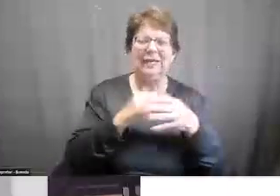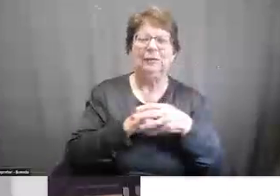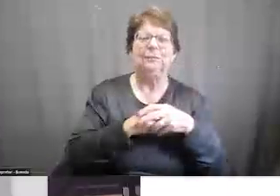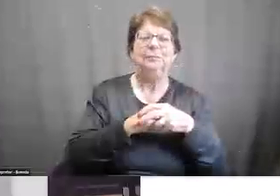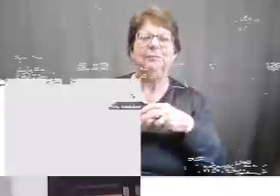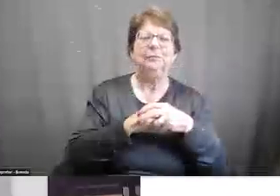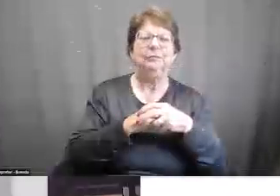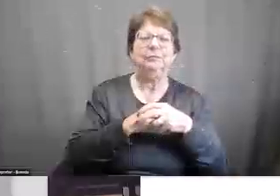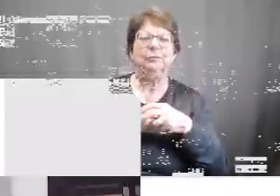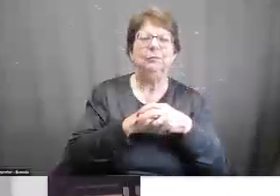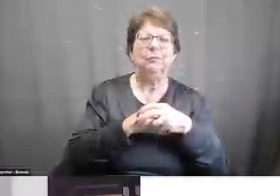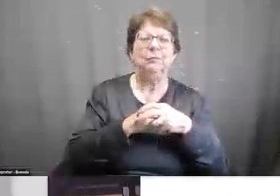Boardroom: Let's go to the next slide, please.